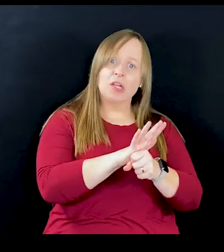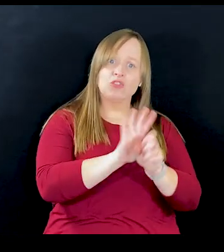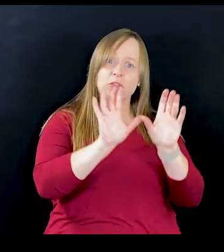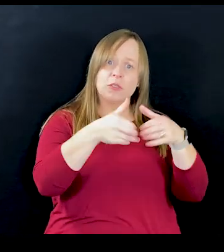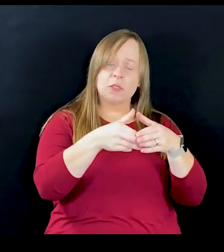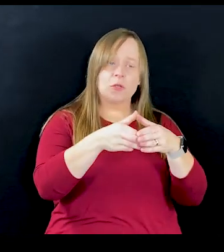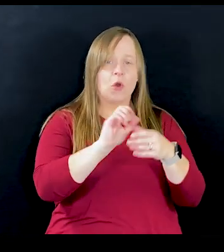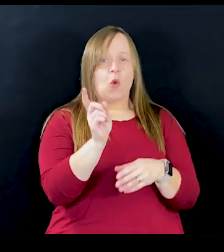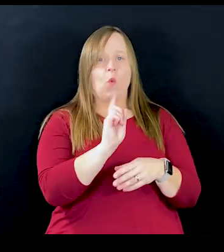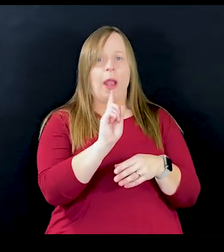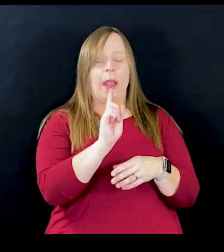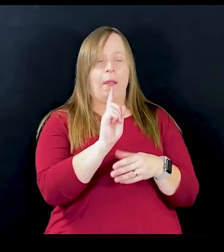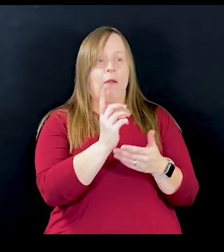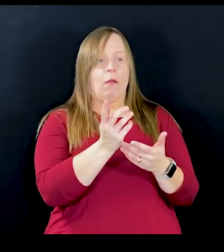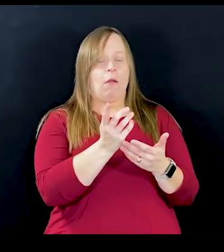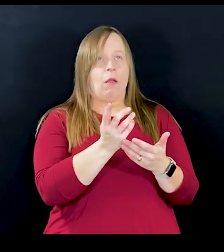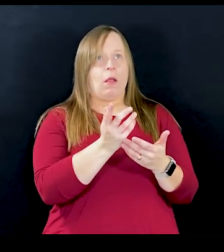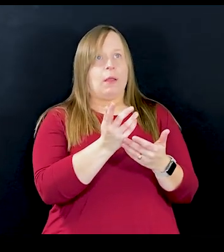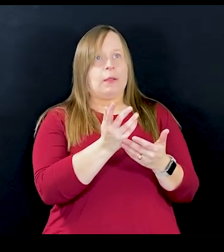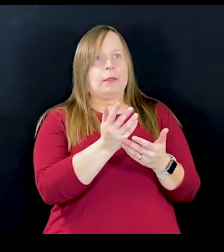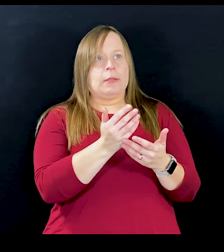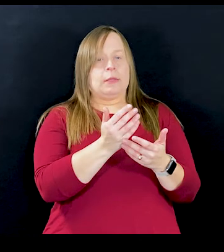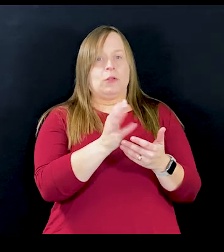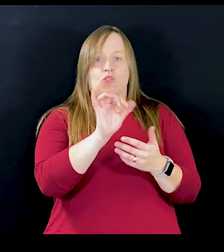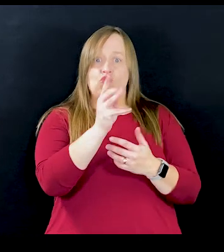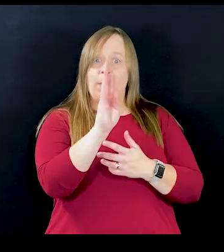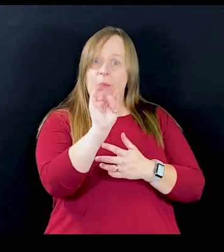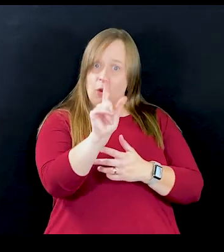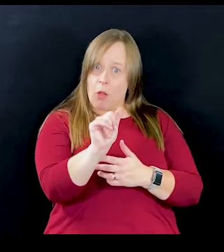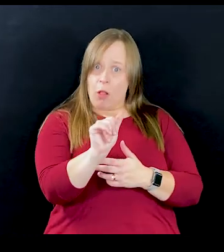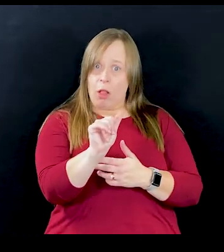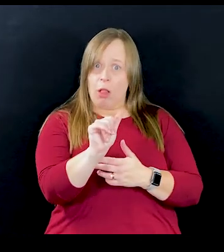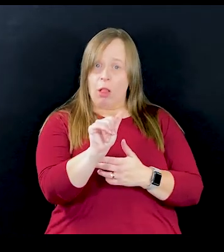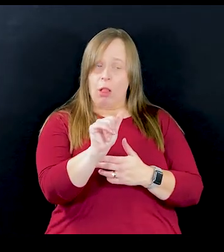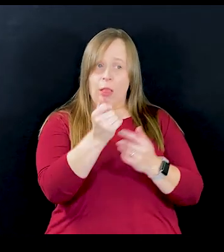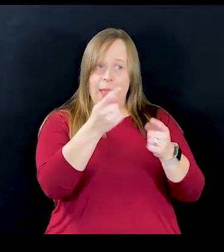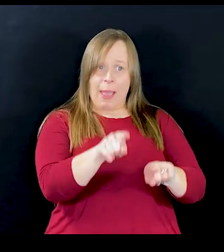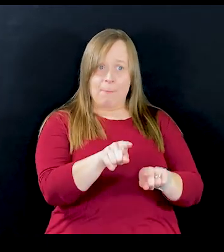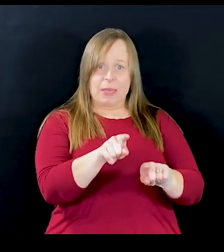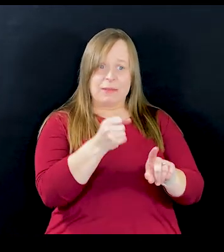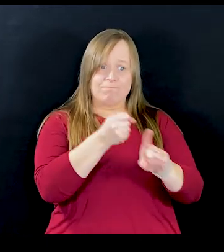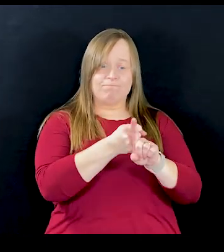that where there is criminal conduct being committed against folks.